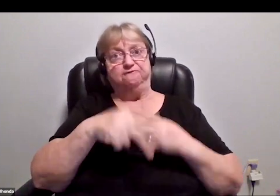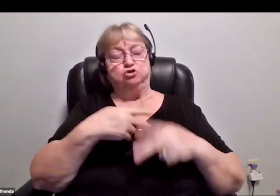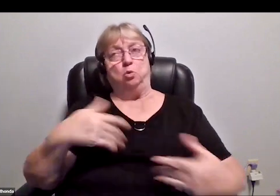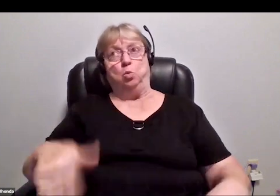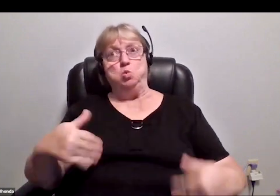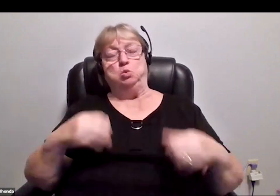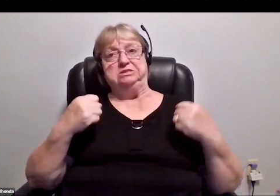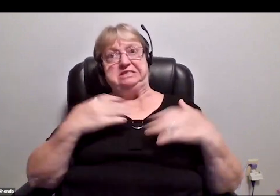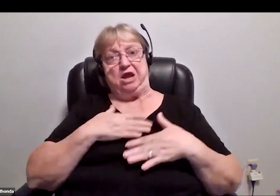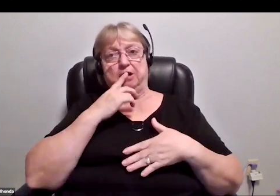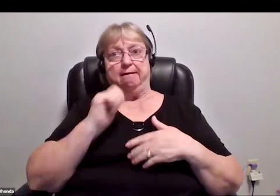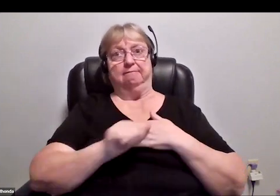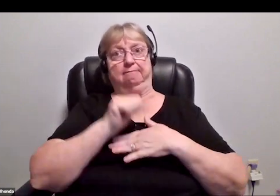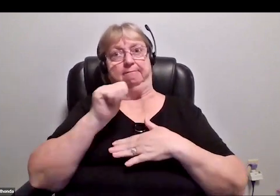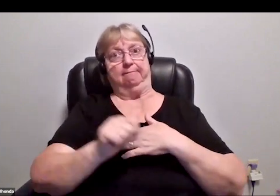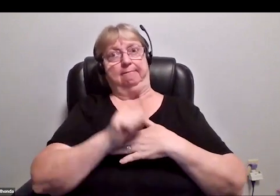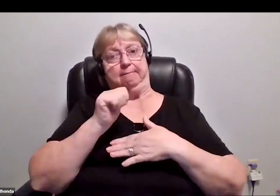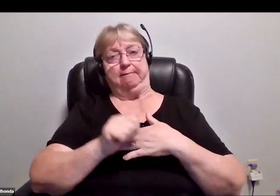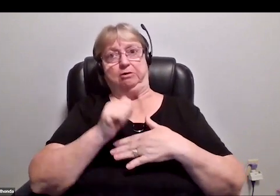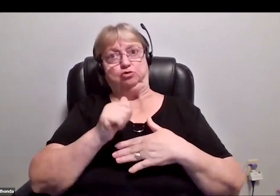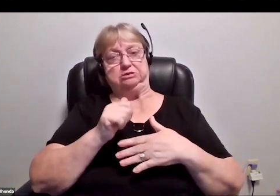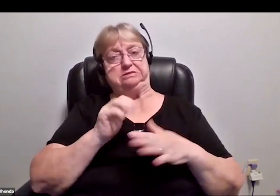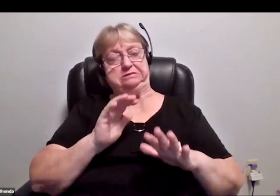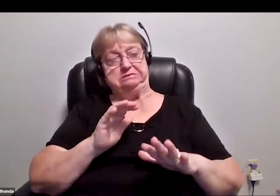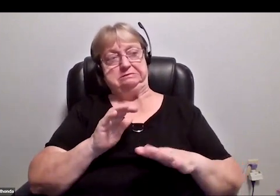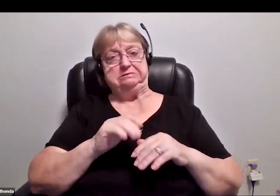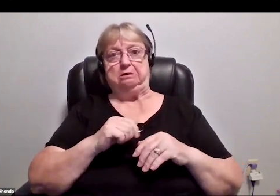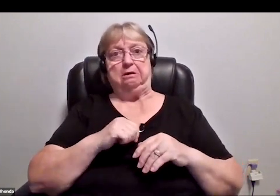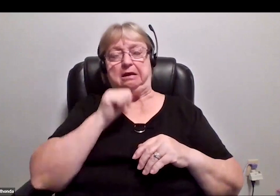and there are dangers in being fit for AI or not. I don't say much about that in the book,